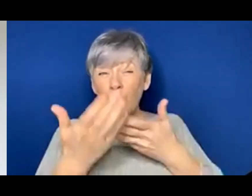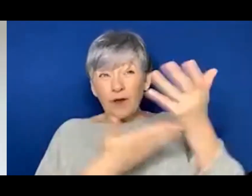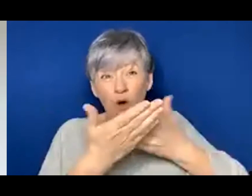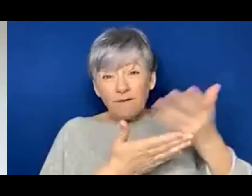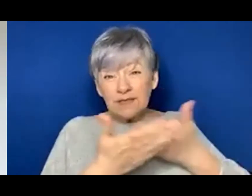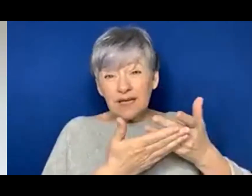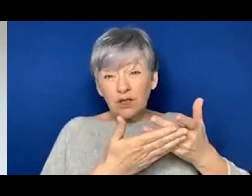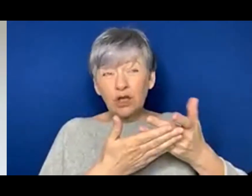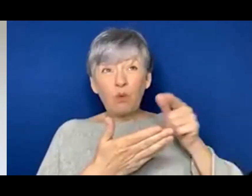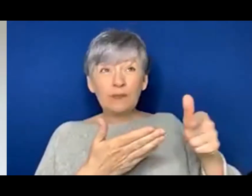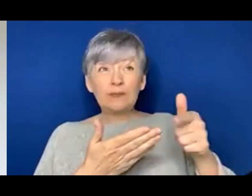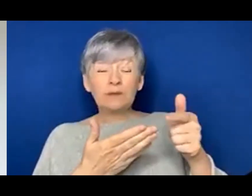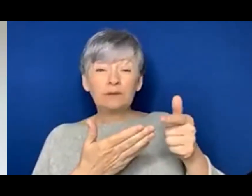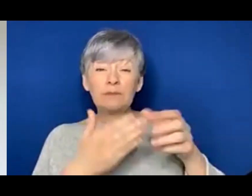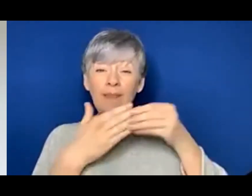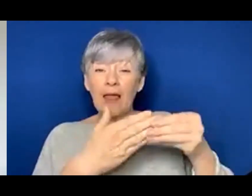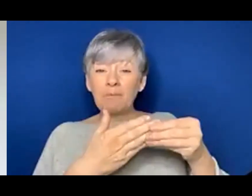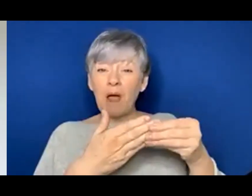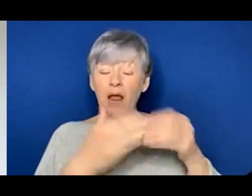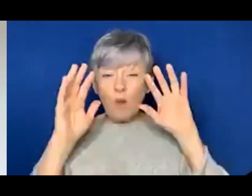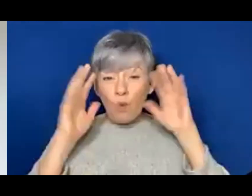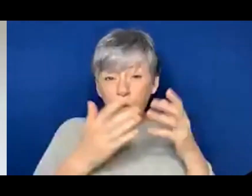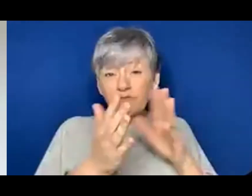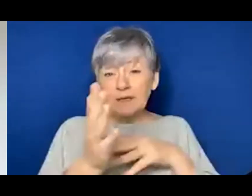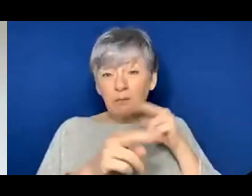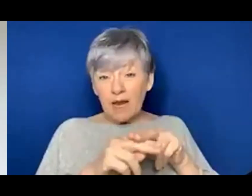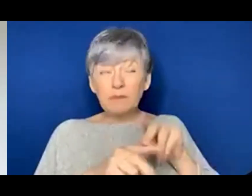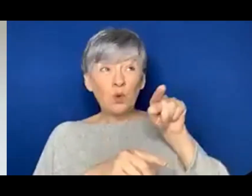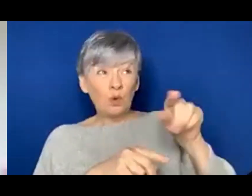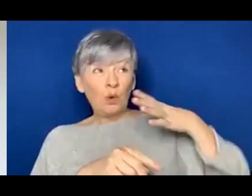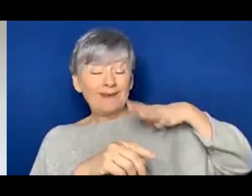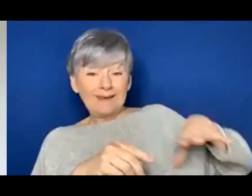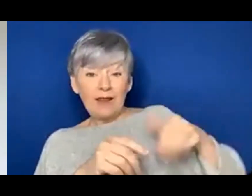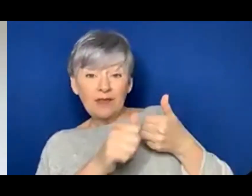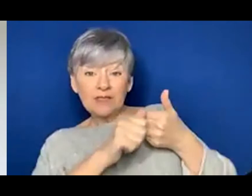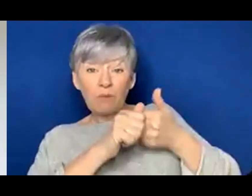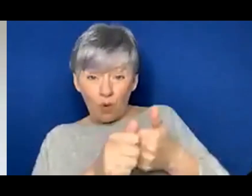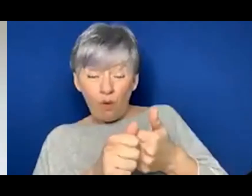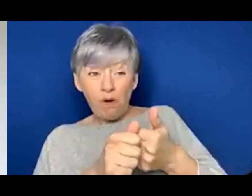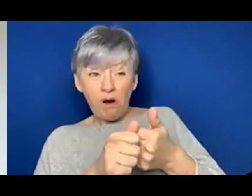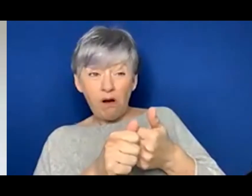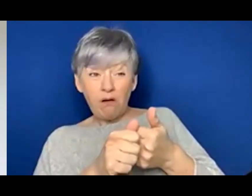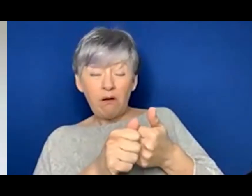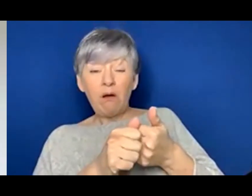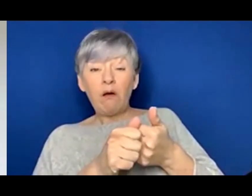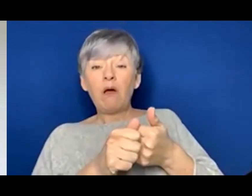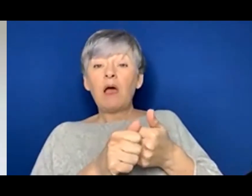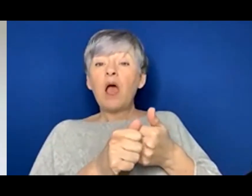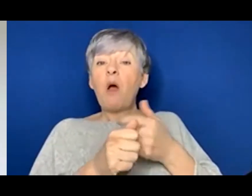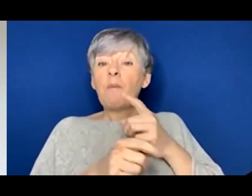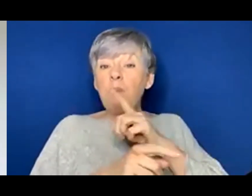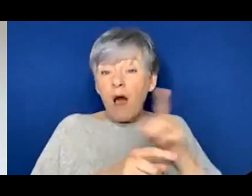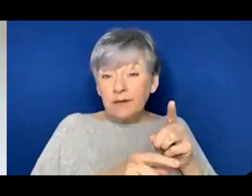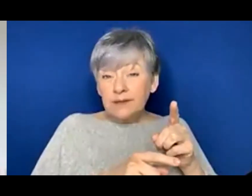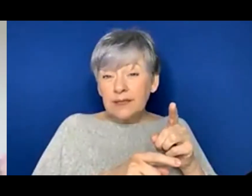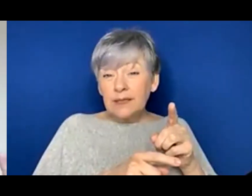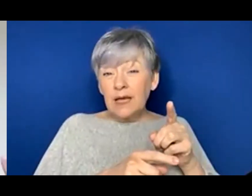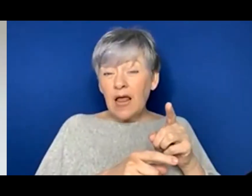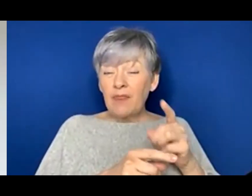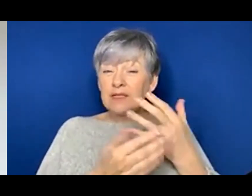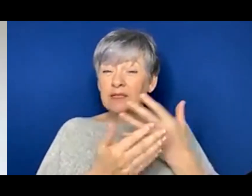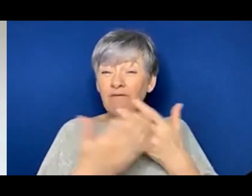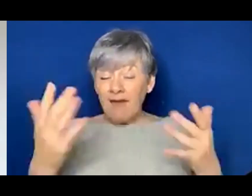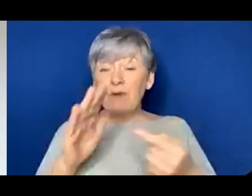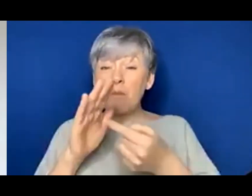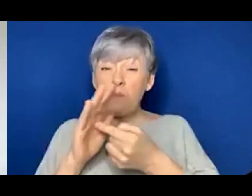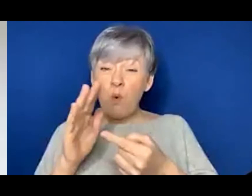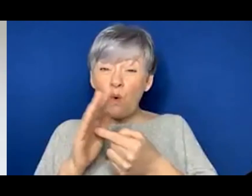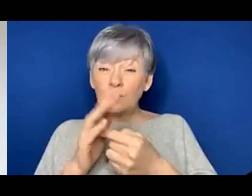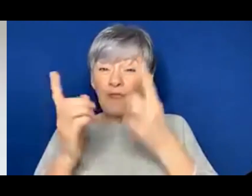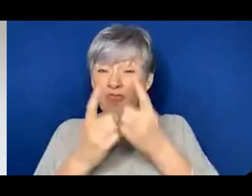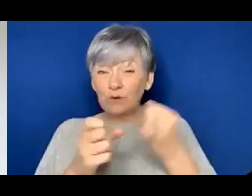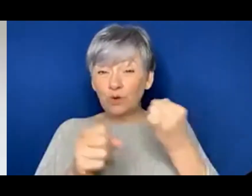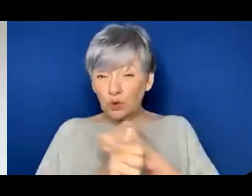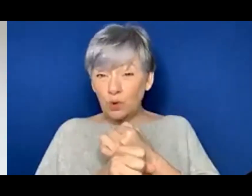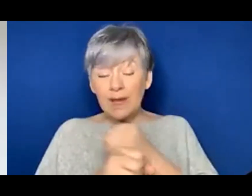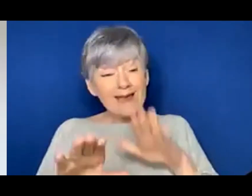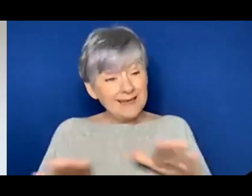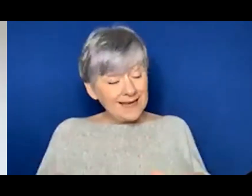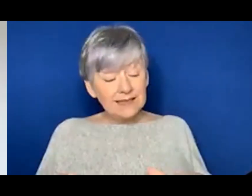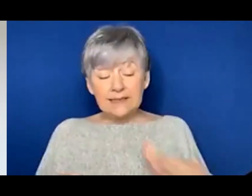parents. Although that is very important, and kids need as much access to support and education